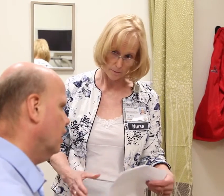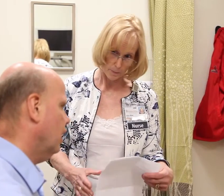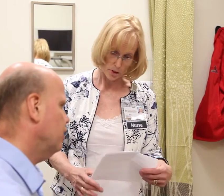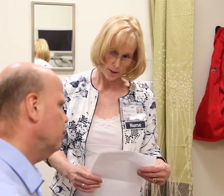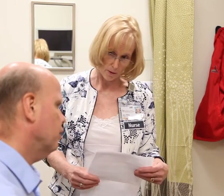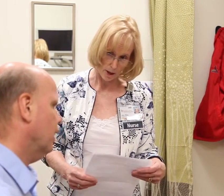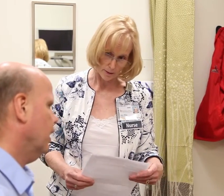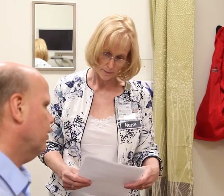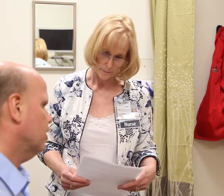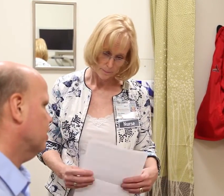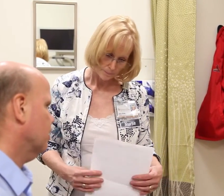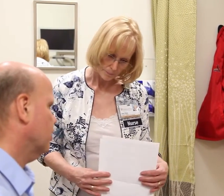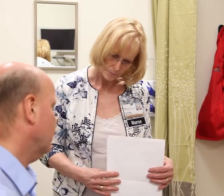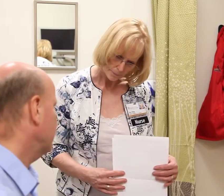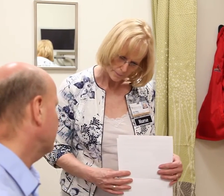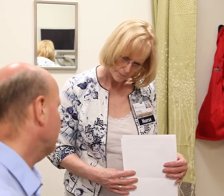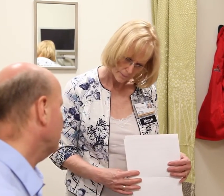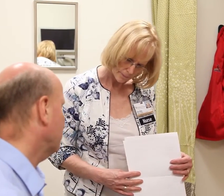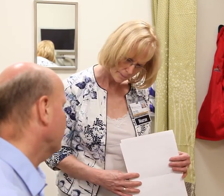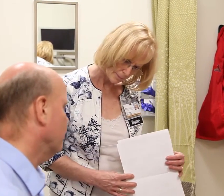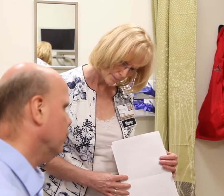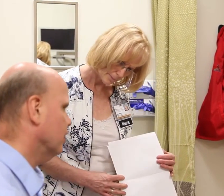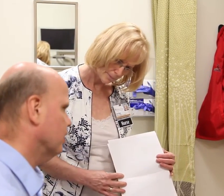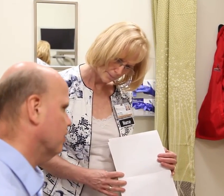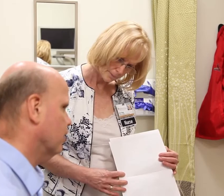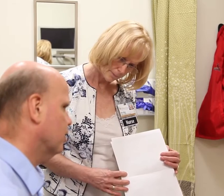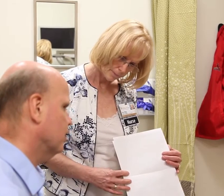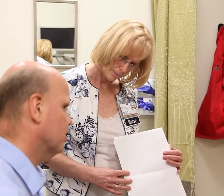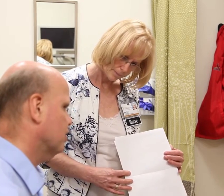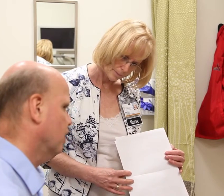I do. I have this little device here called BrailleNote, functions